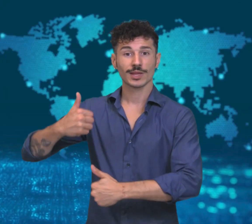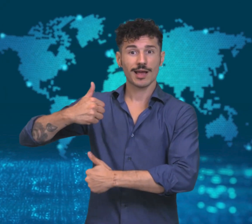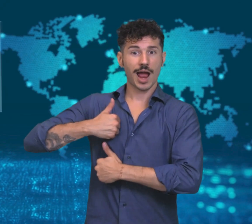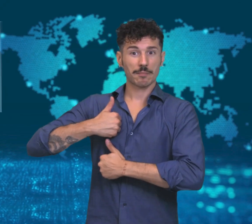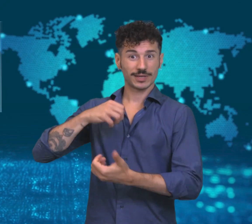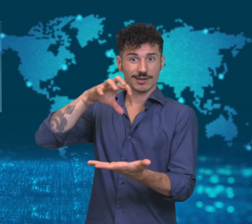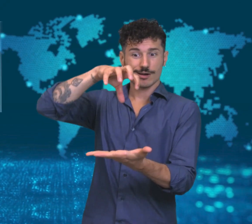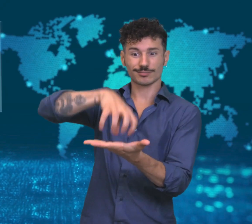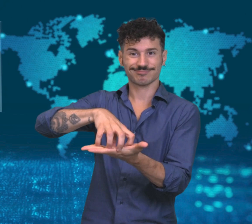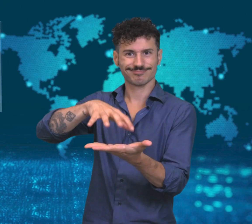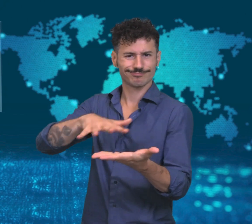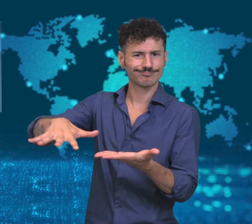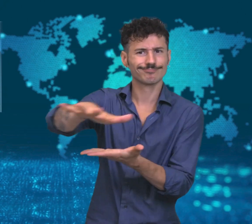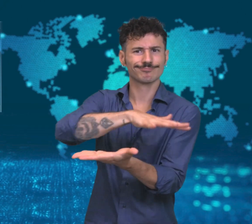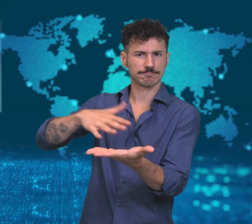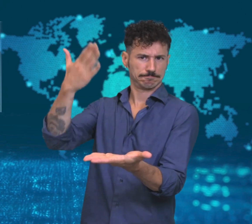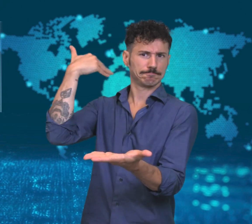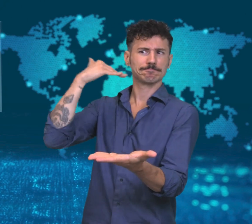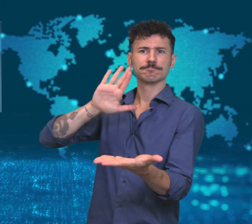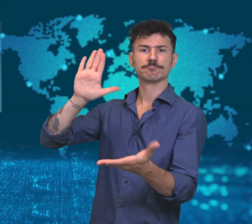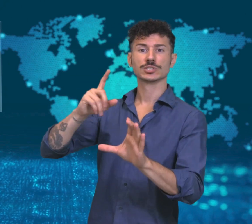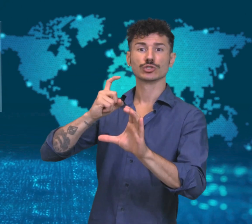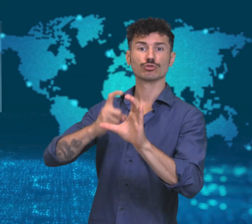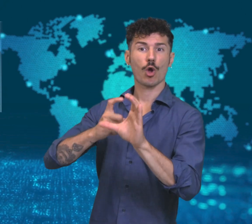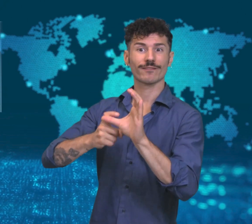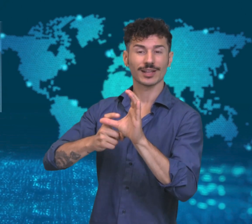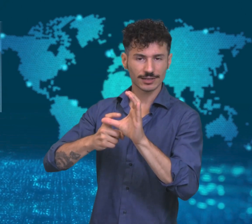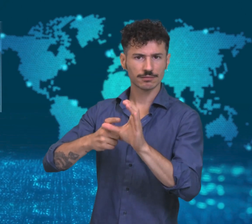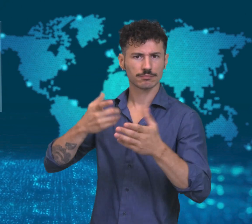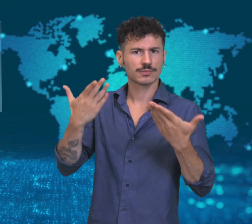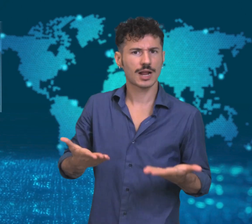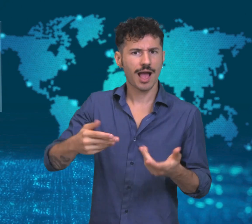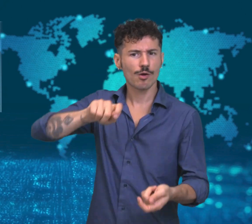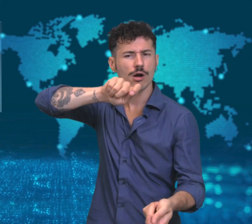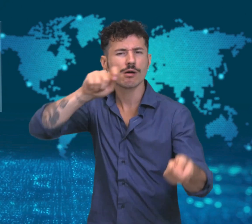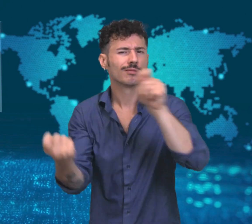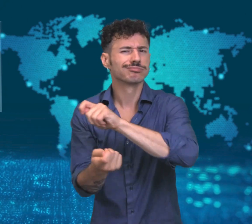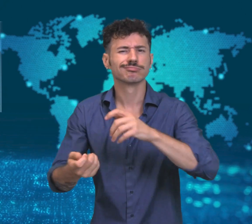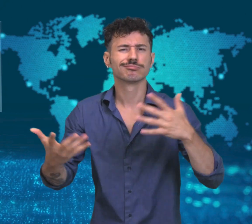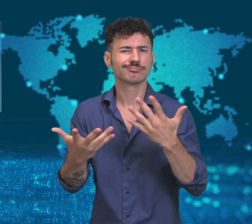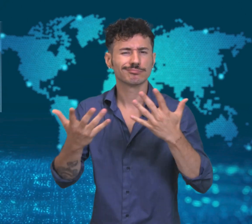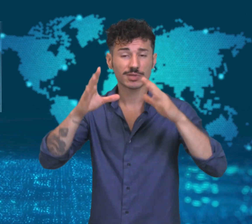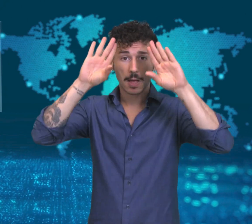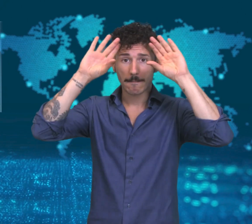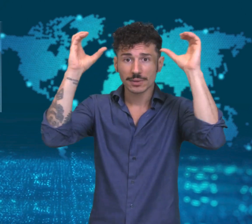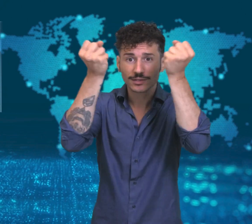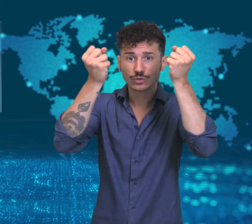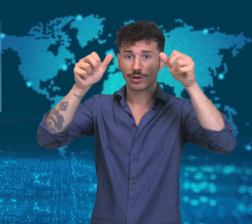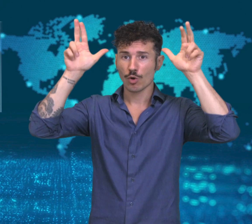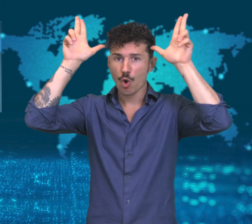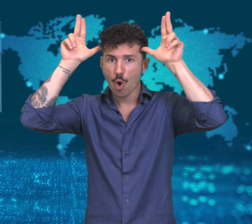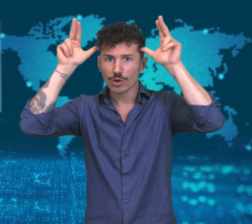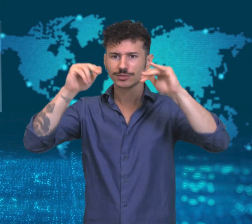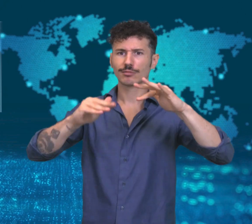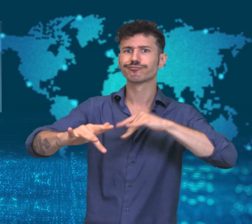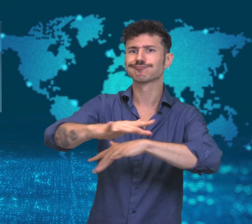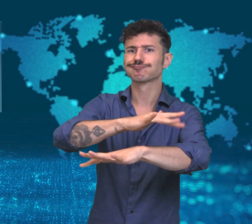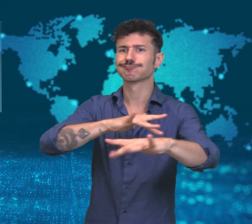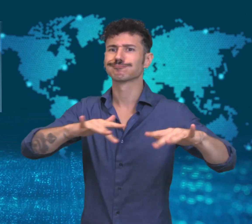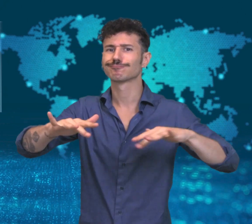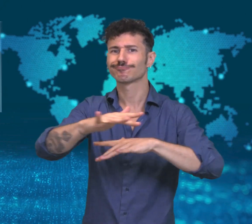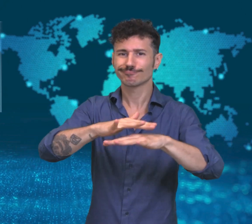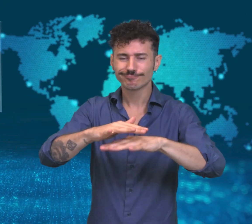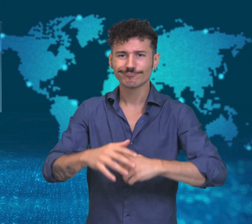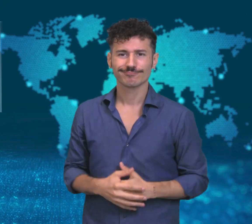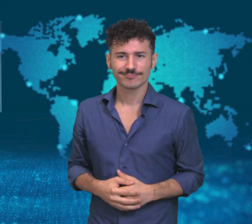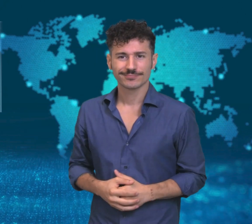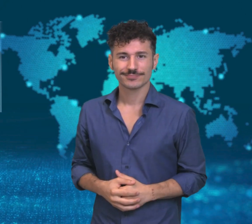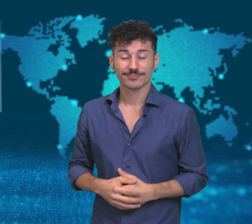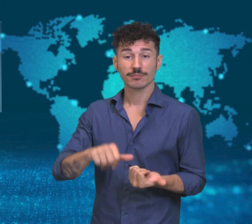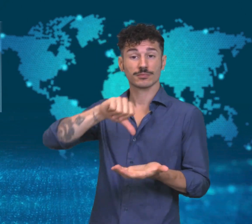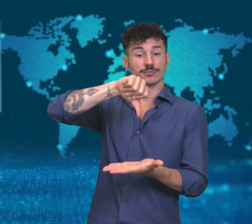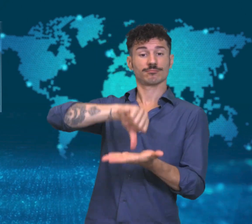[Alessio]: Bison and wild horses now roam on a former Soviet military base.